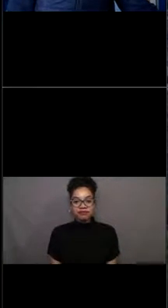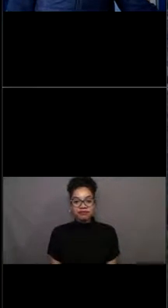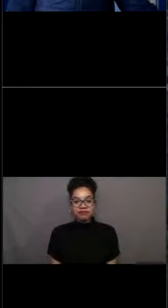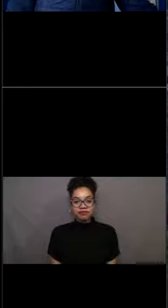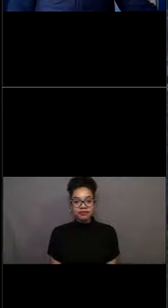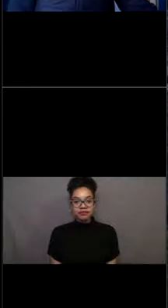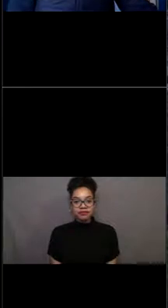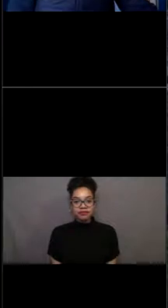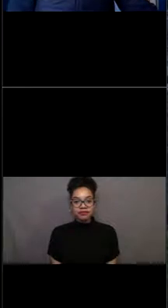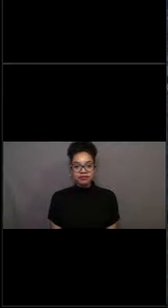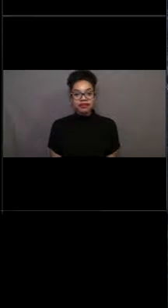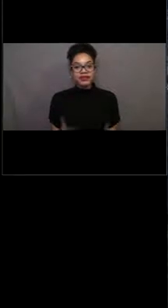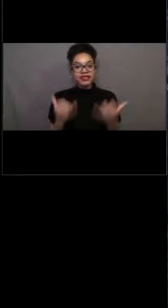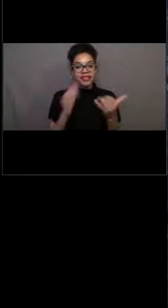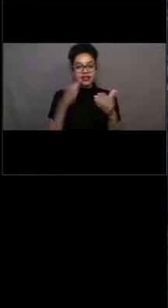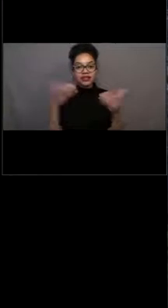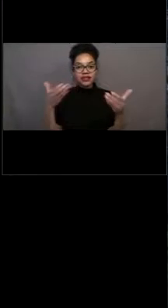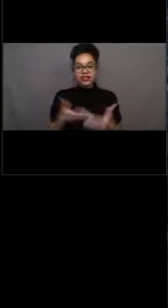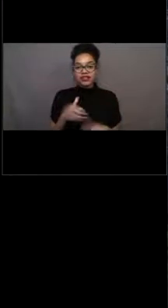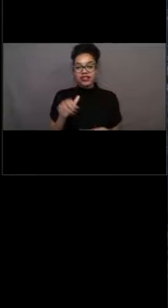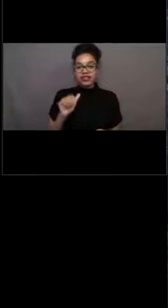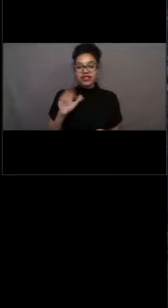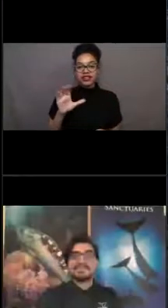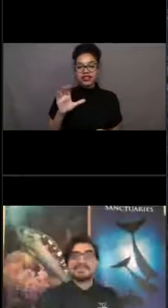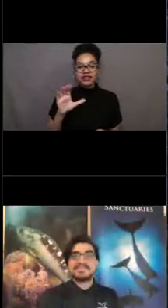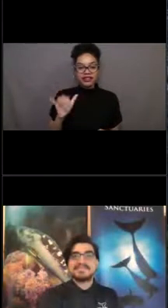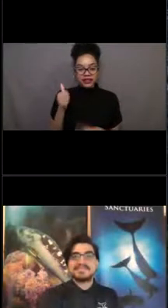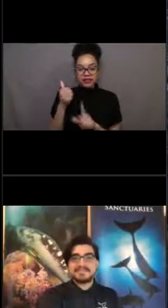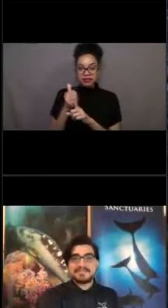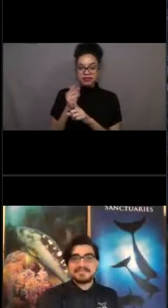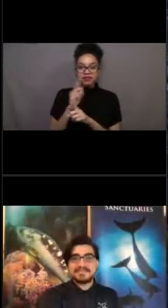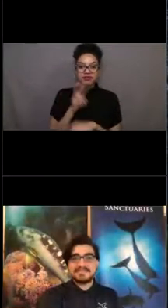who's going to give us a tour through kelp forests. And this..